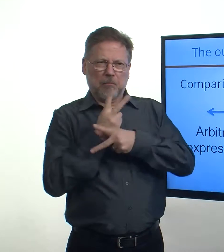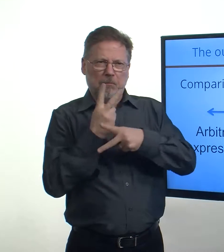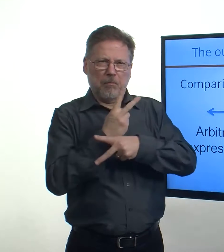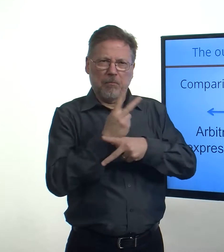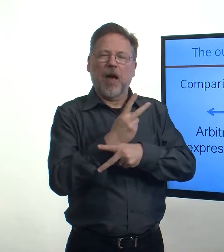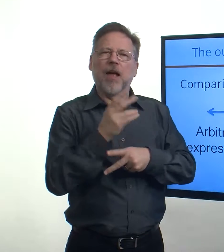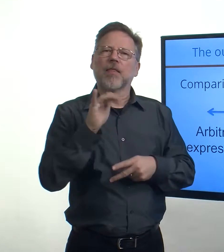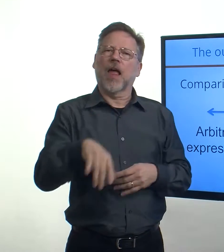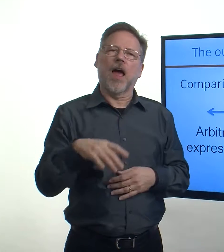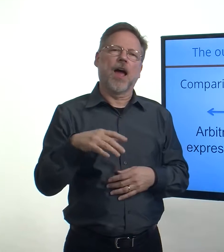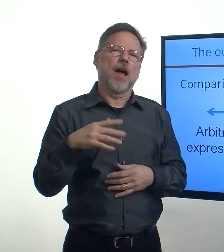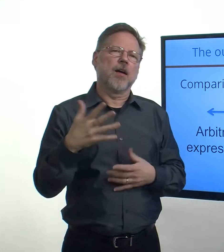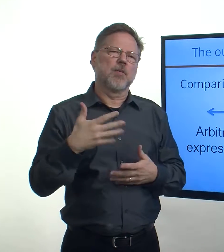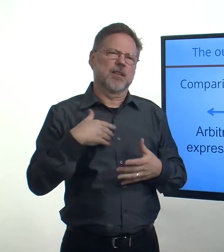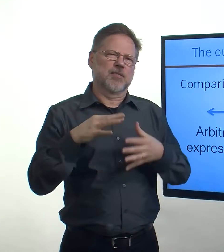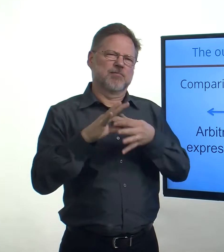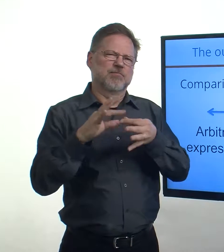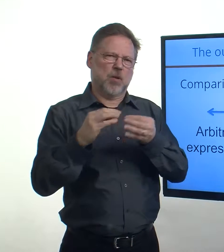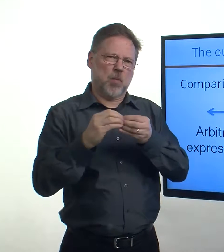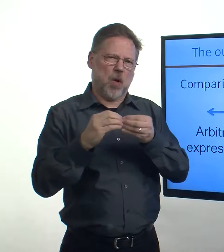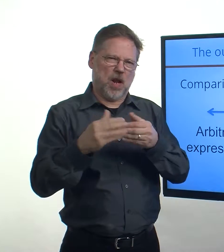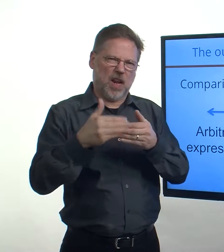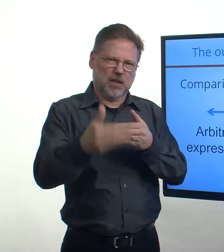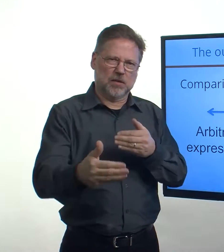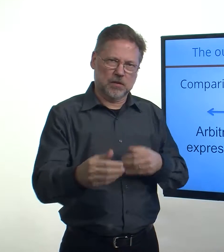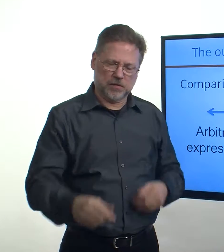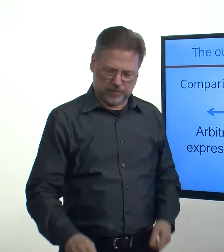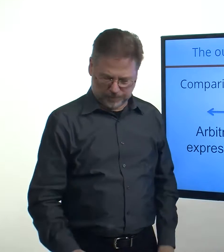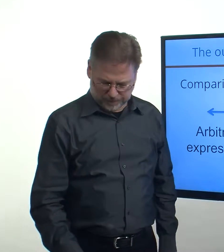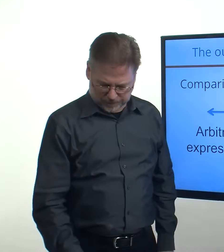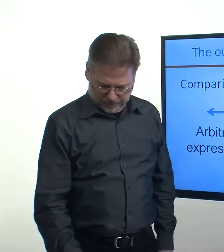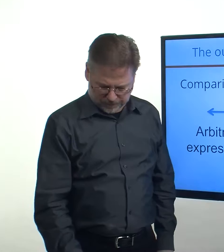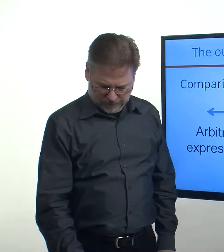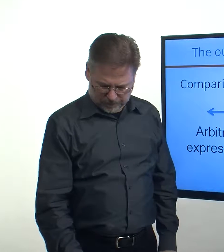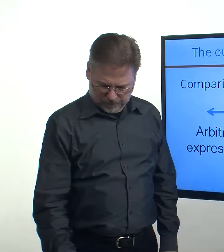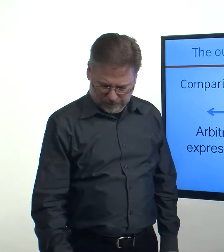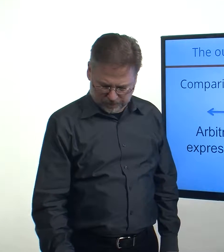I’ll talk more about that next.